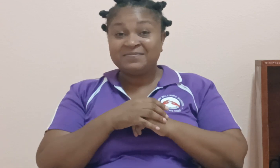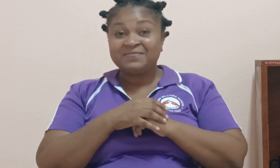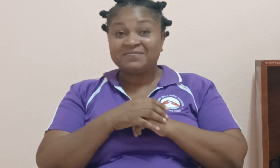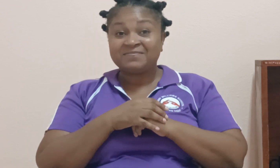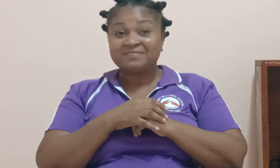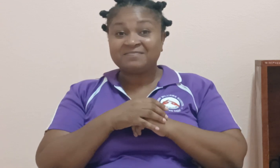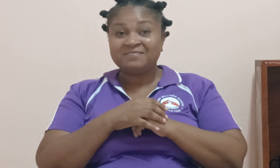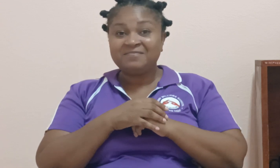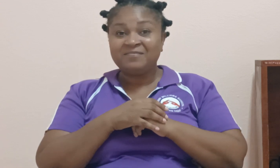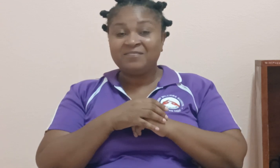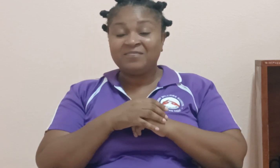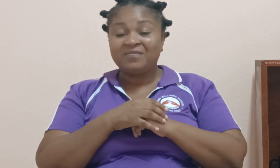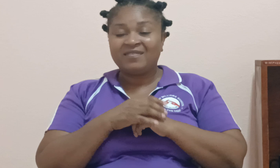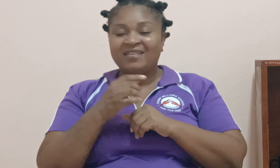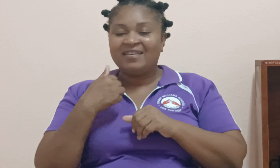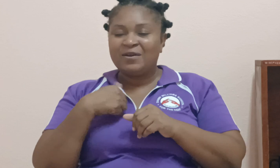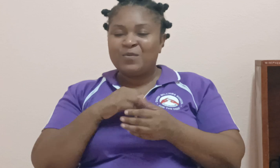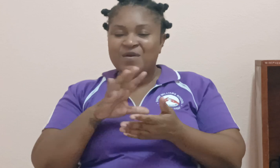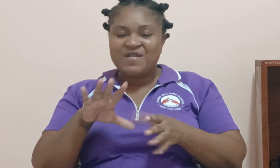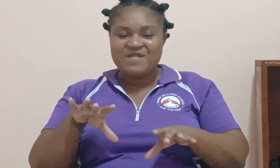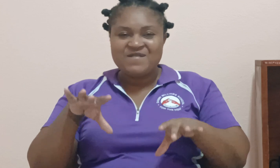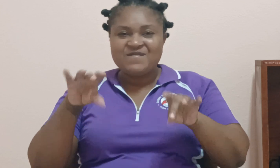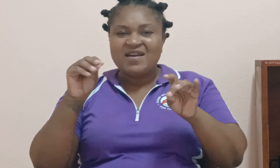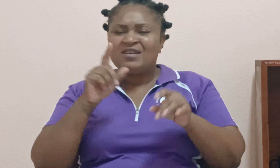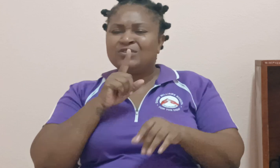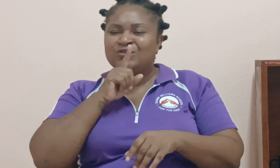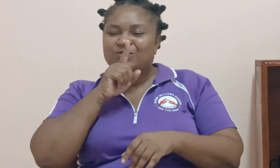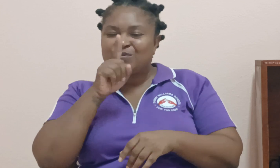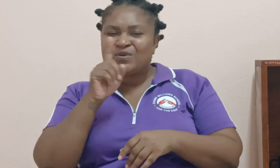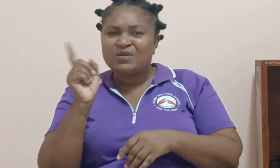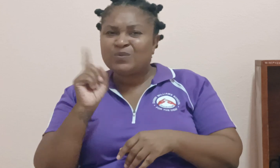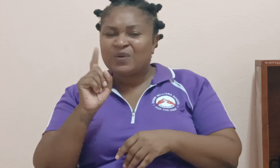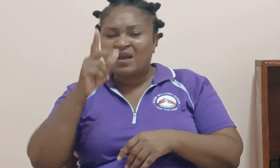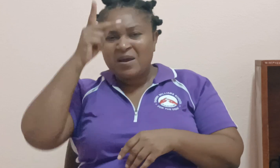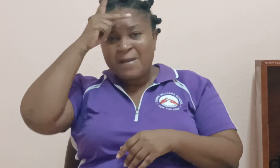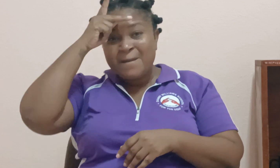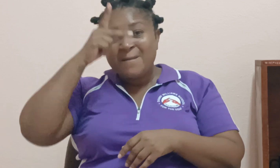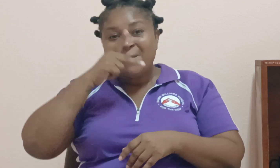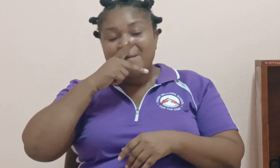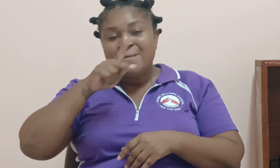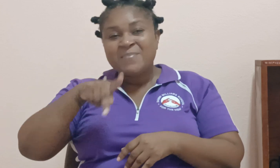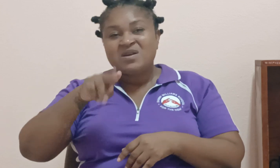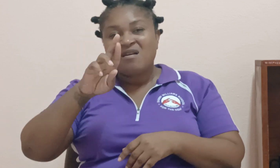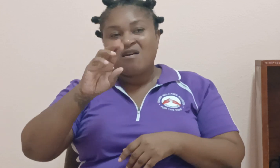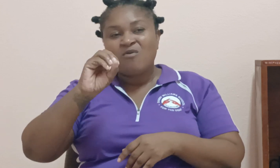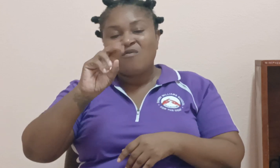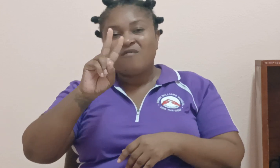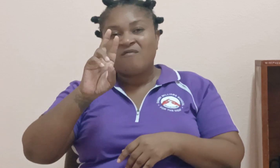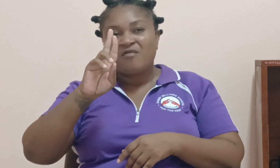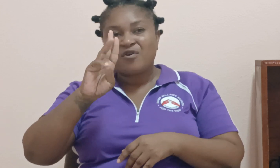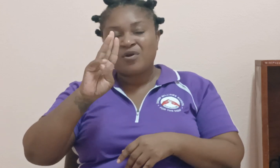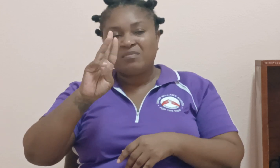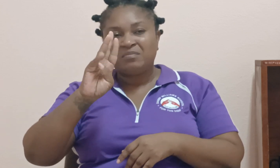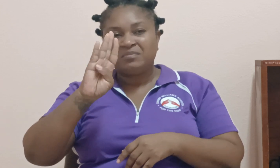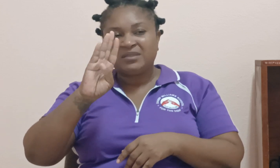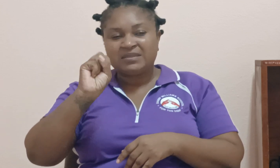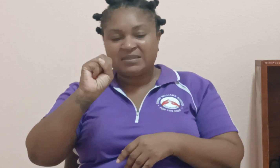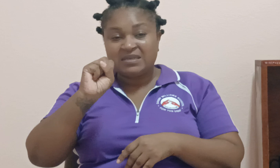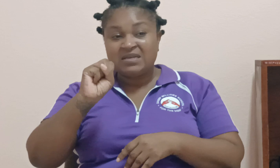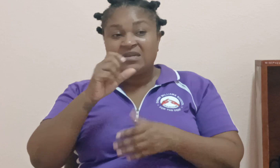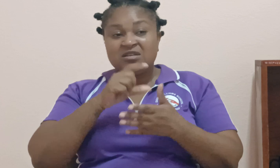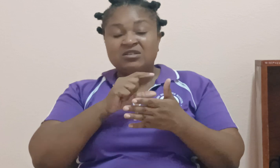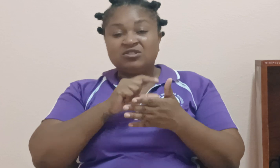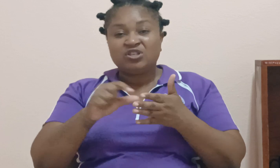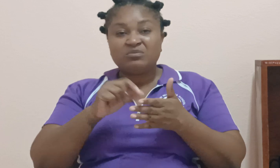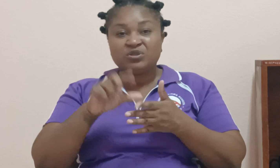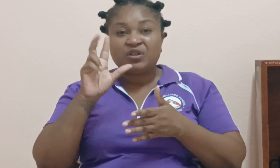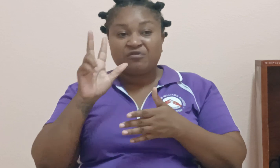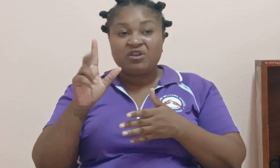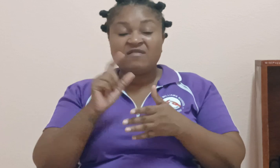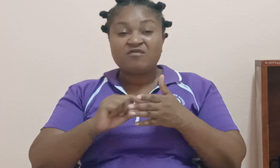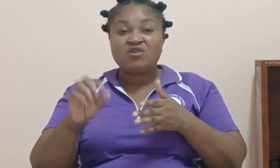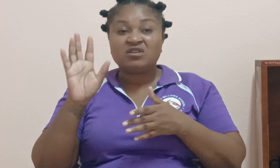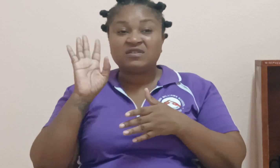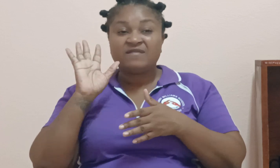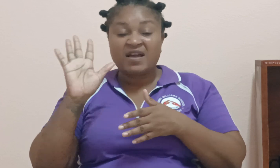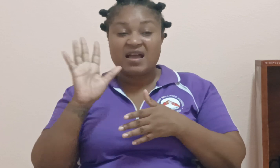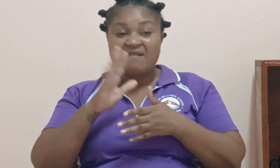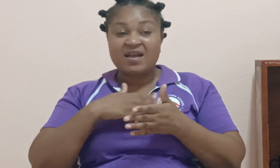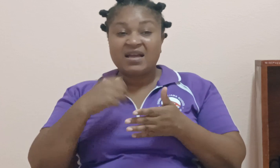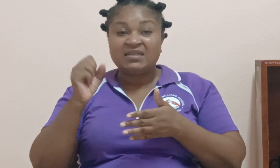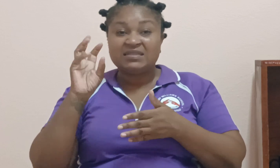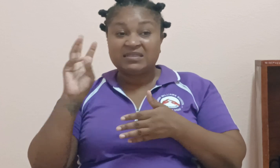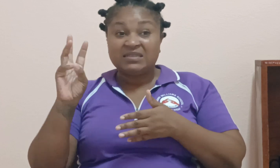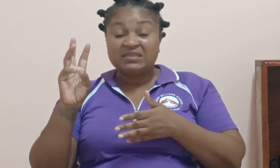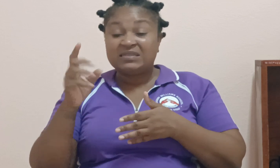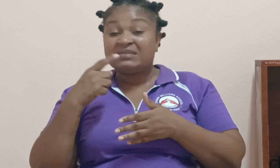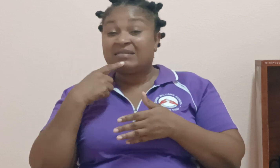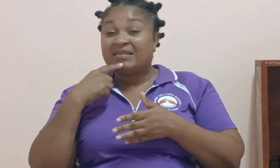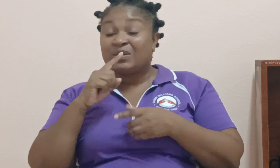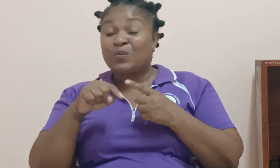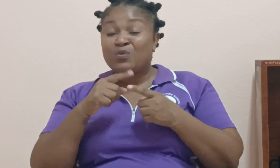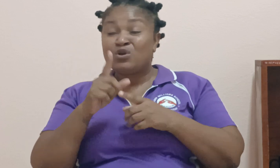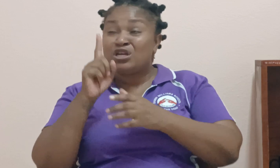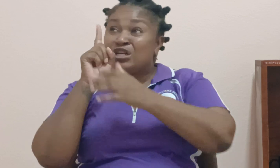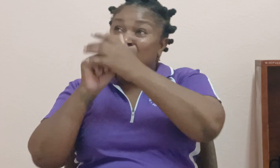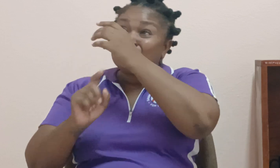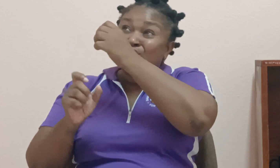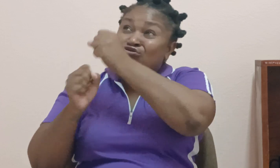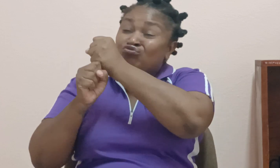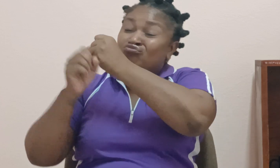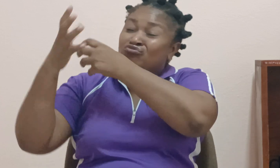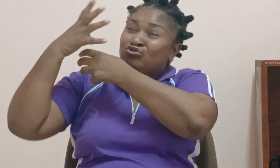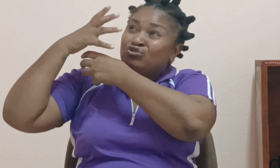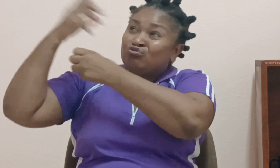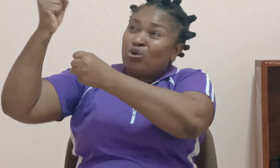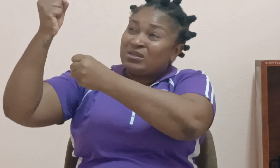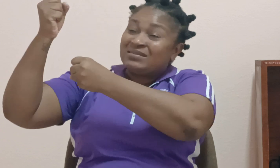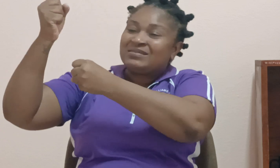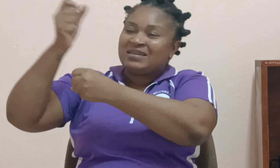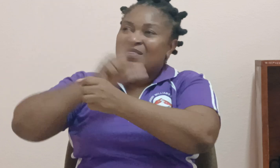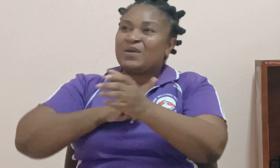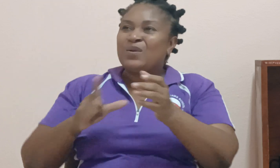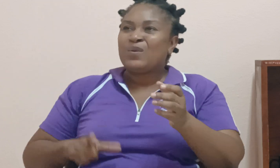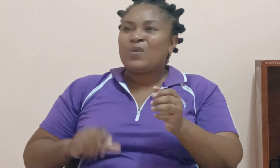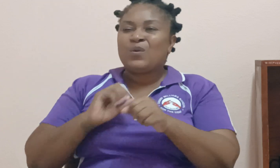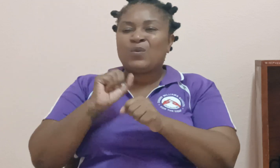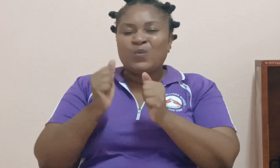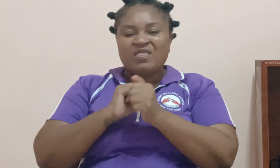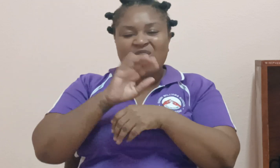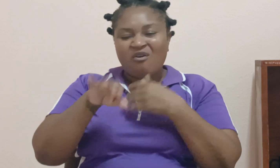We find assurance in Proverbs 3: 5-6 that when we: Trust in the Lord with all our hearts and lean not